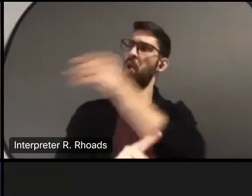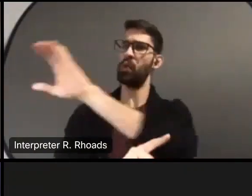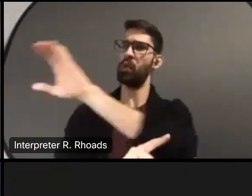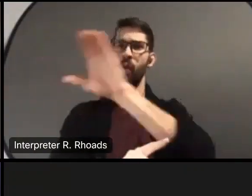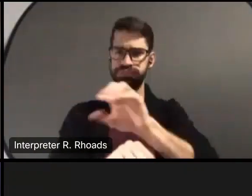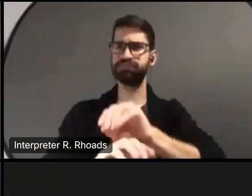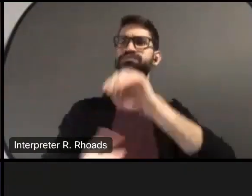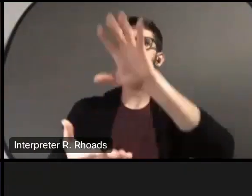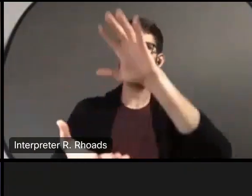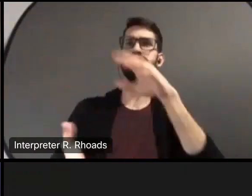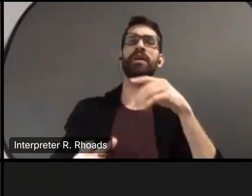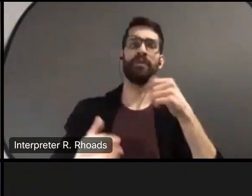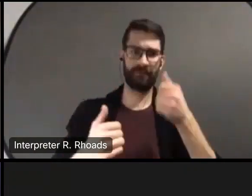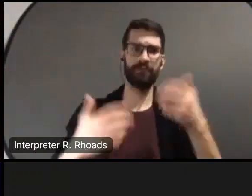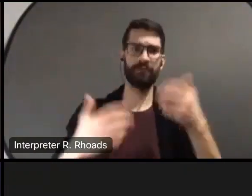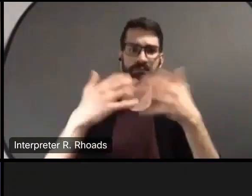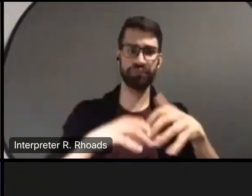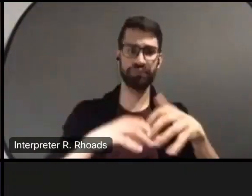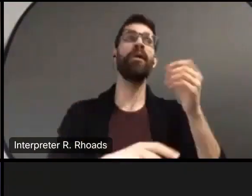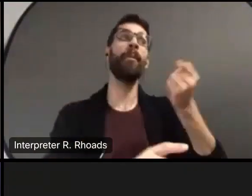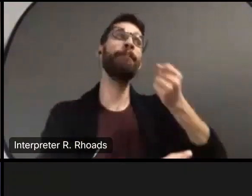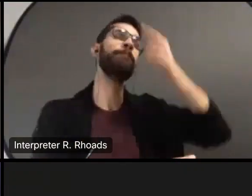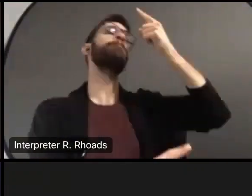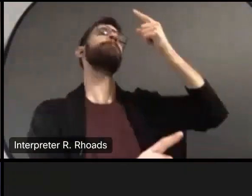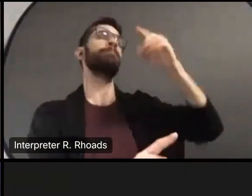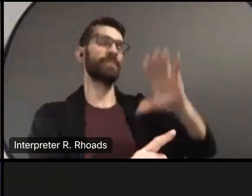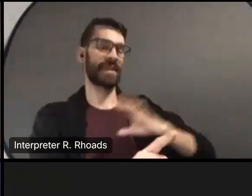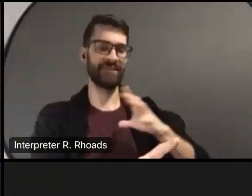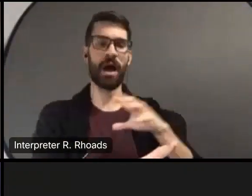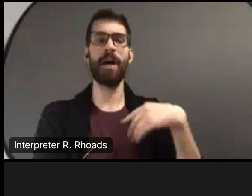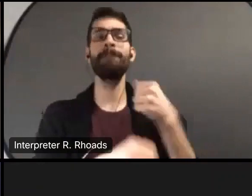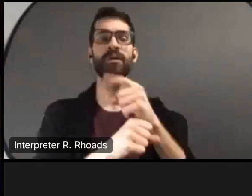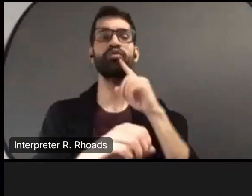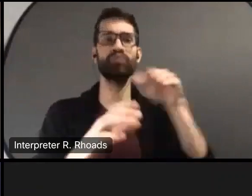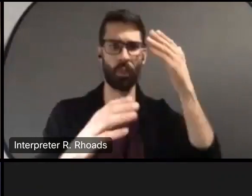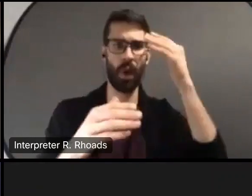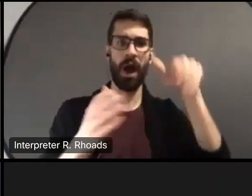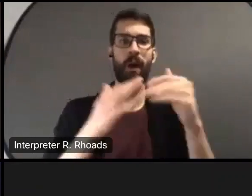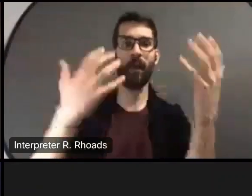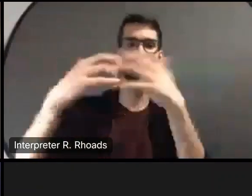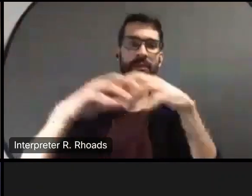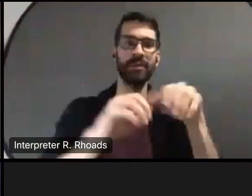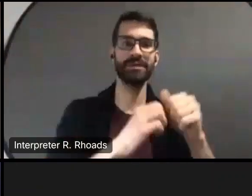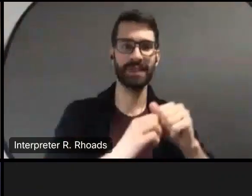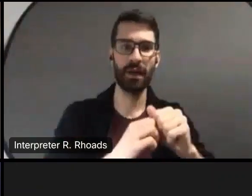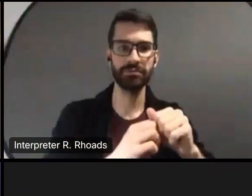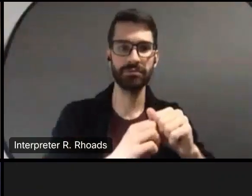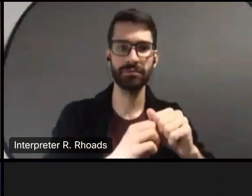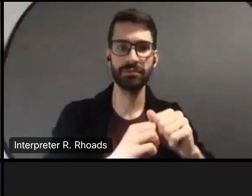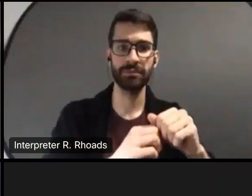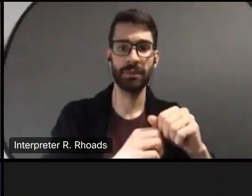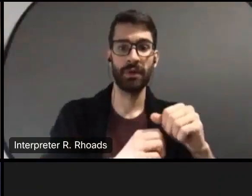in tandem. (Campbell) Okay. Alright. Thank you. Oh, and I understand that there is